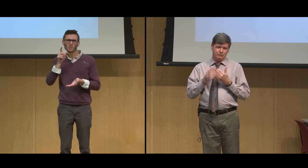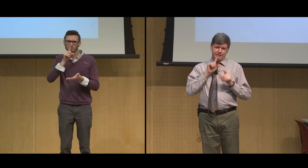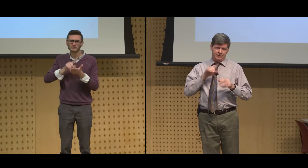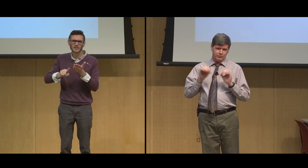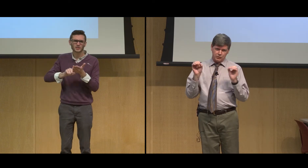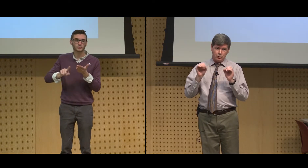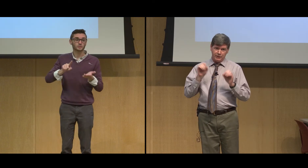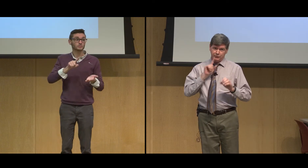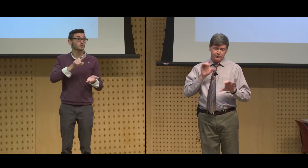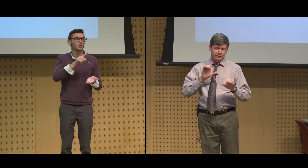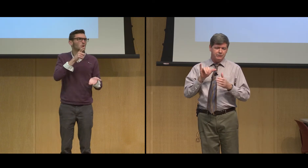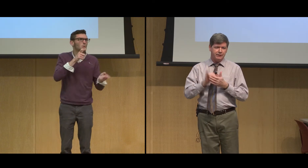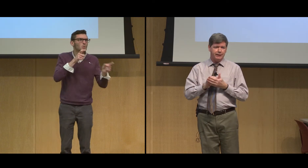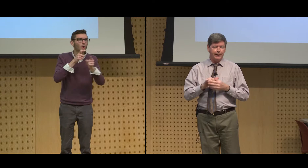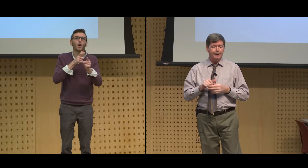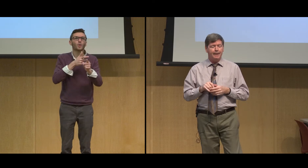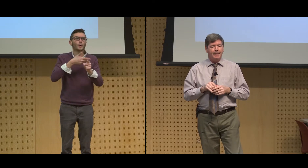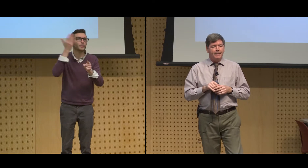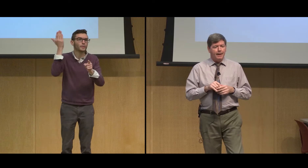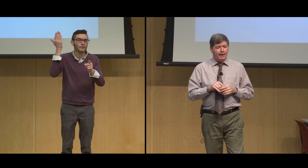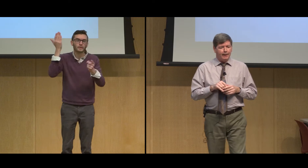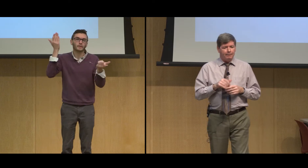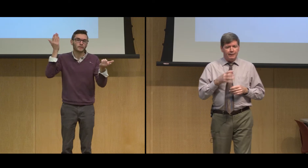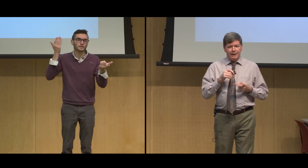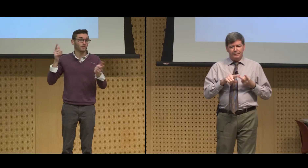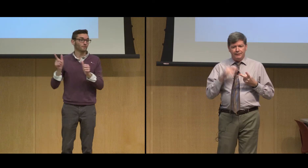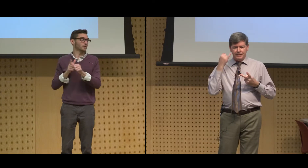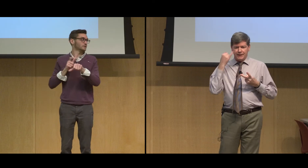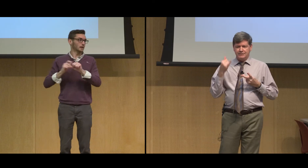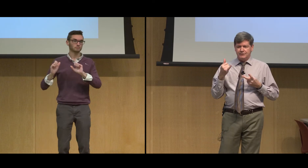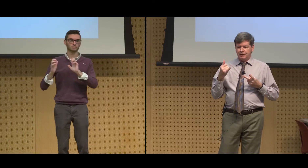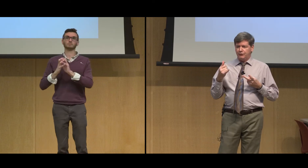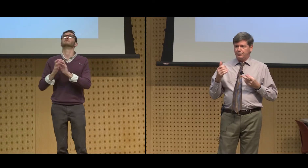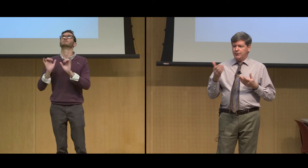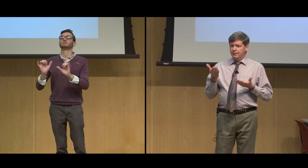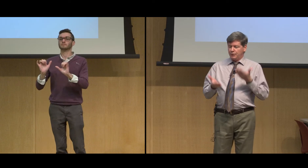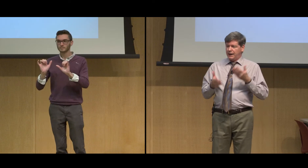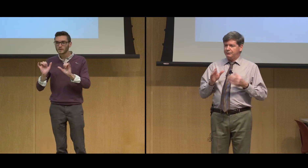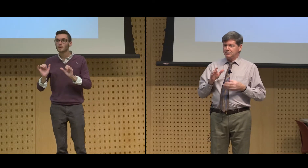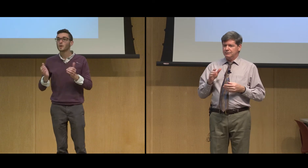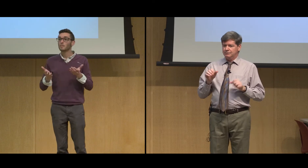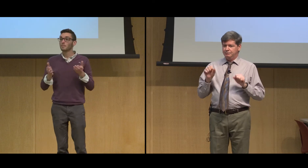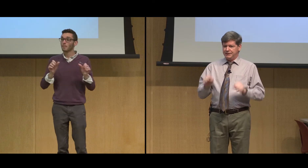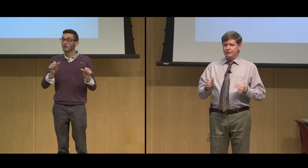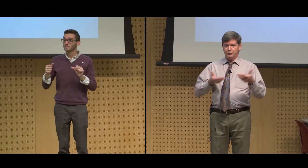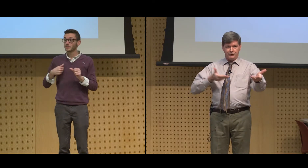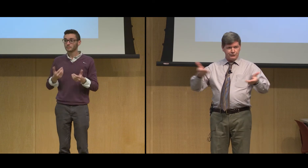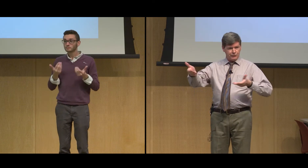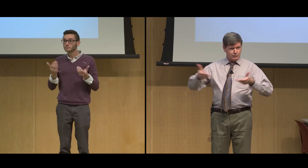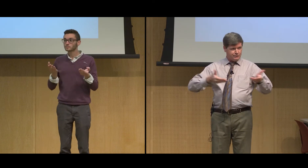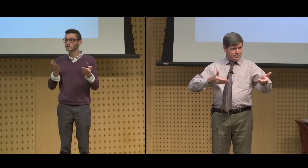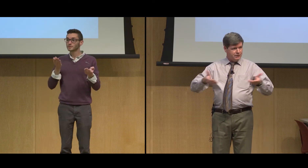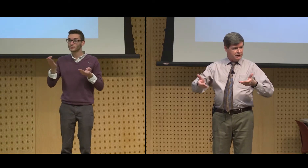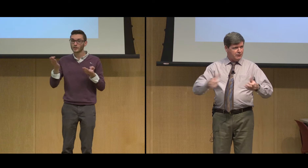And, well, the answer is, nobody was really doing that. Um, and the idea of, perhaps, being able to serve